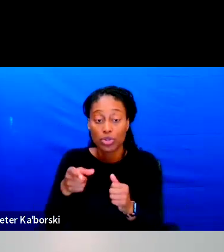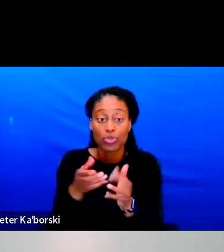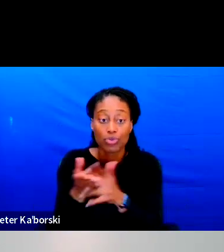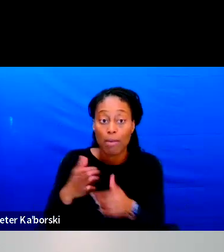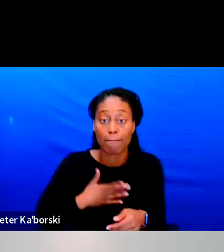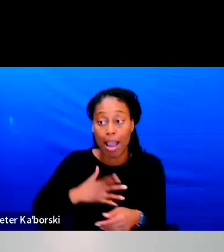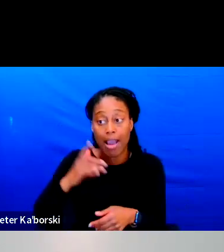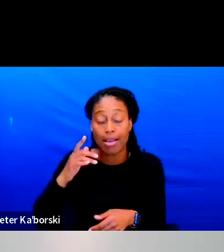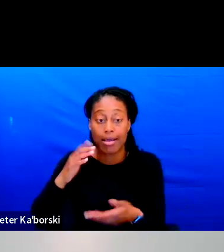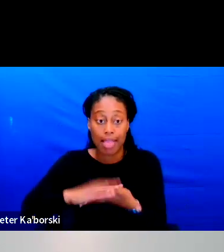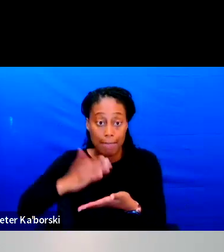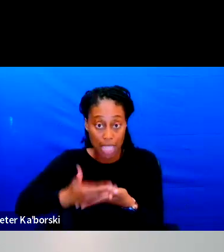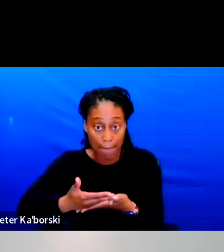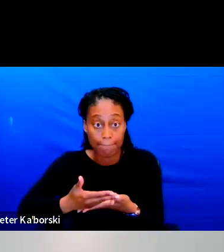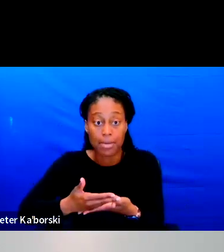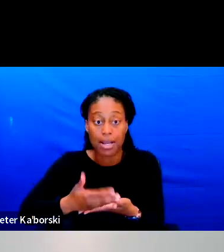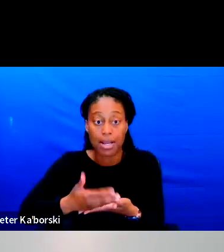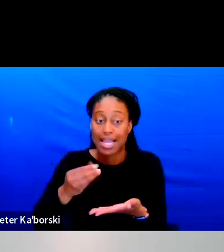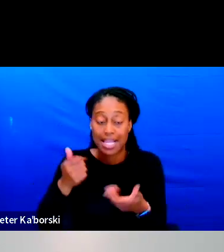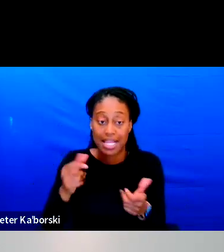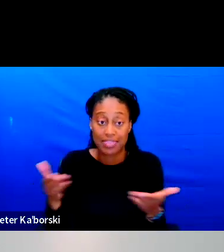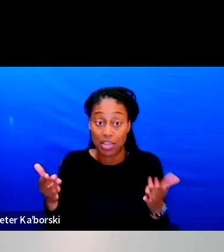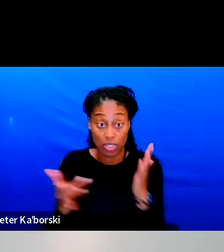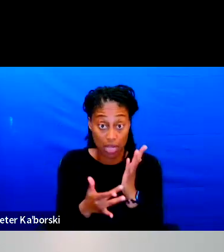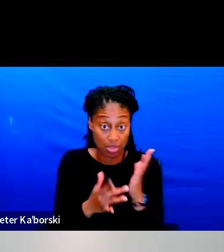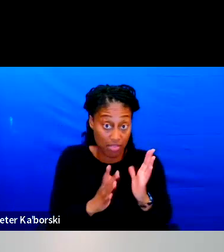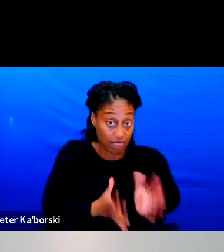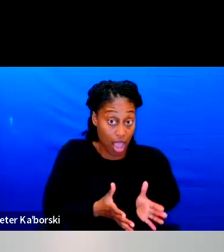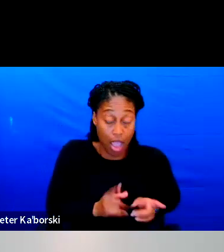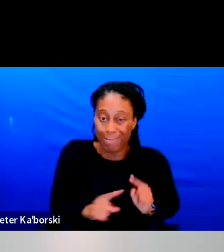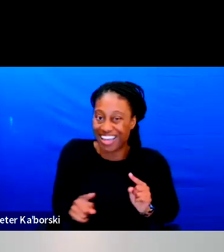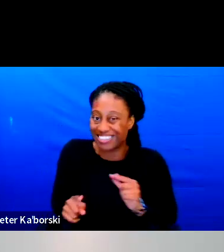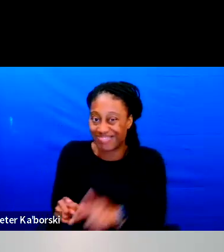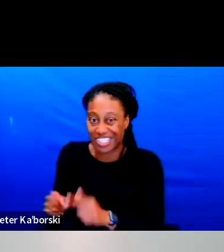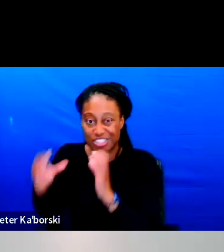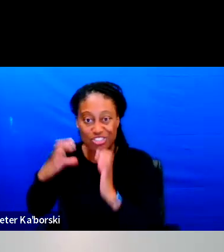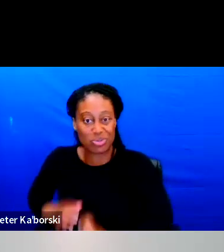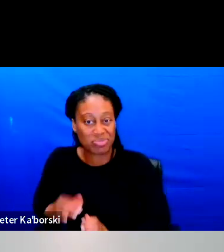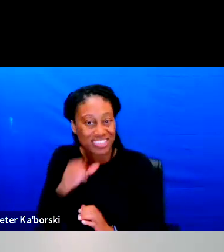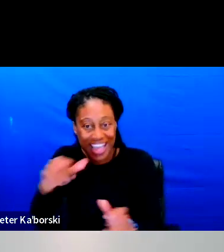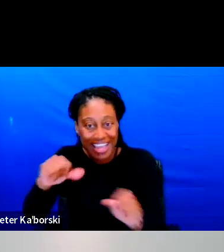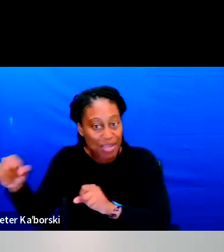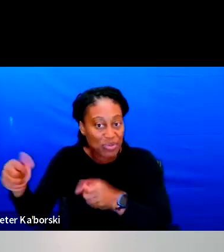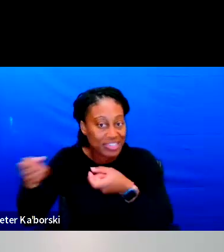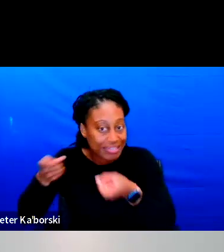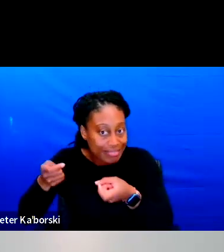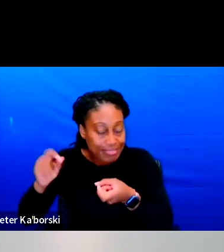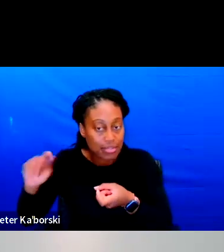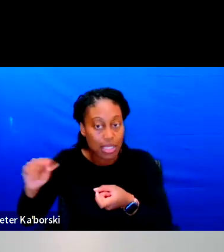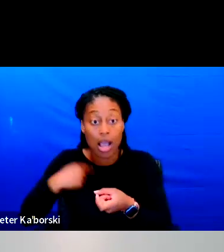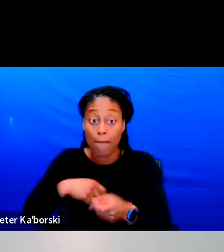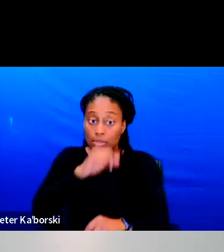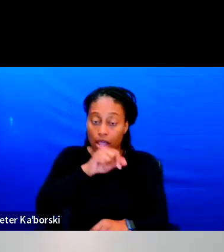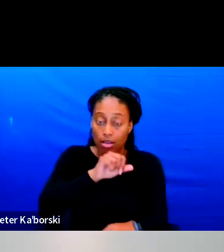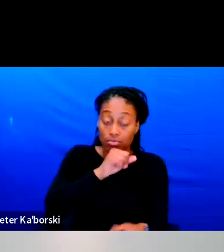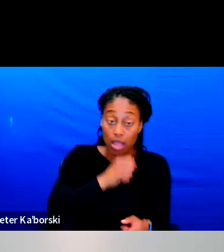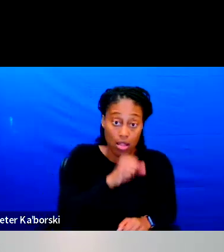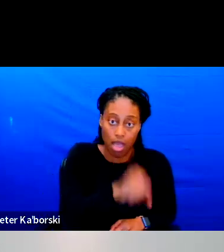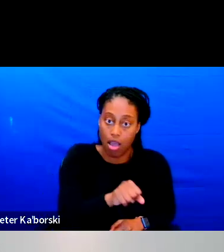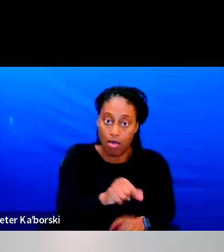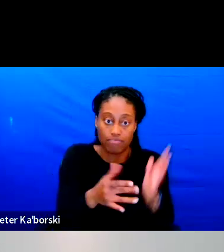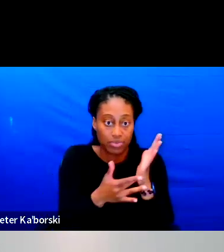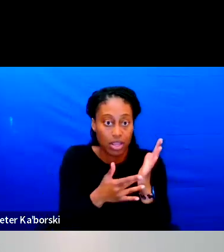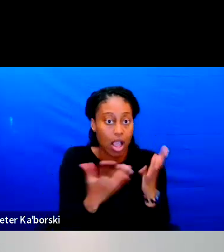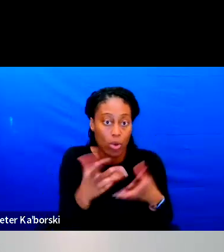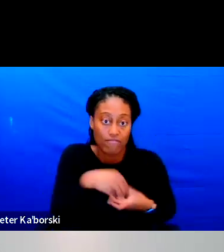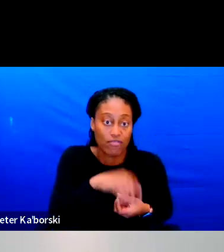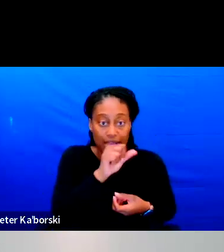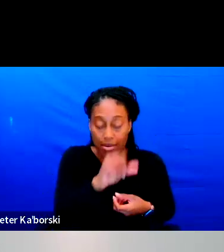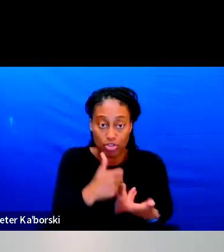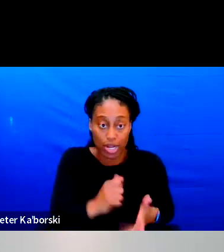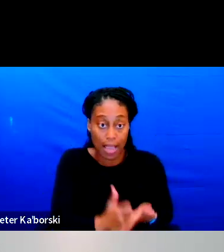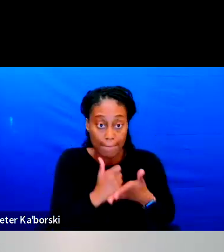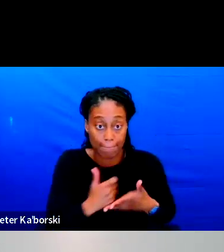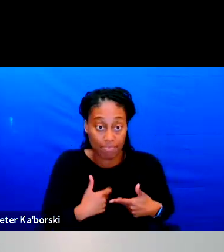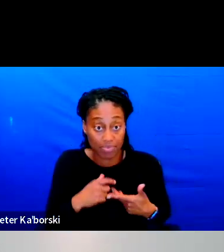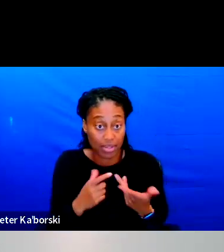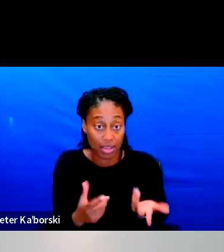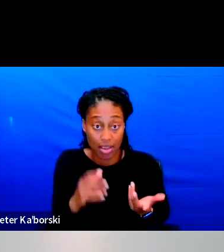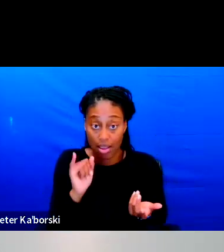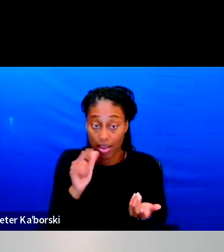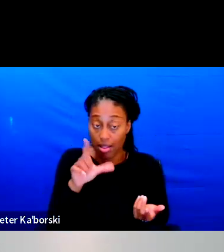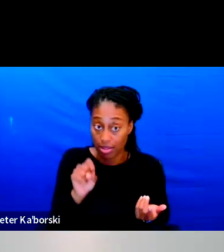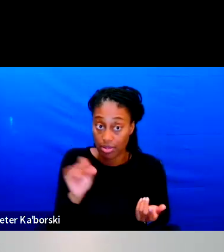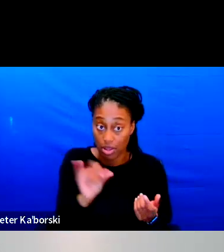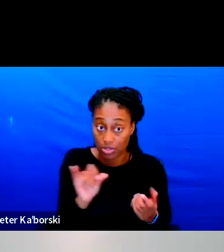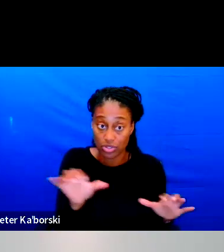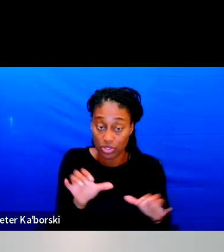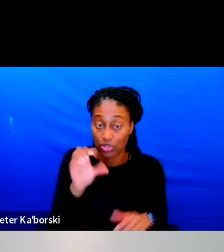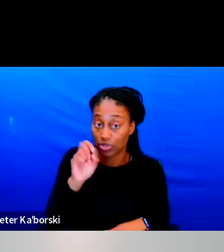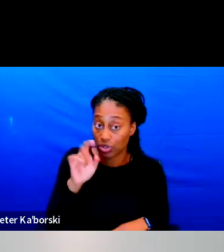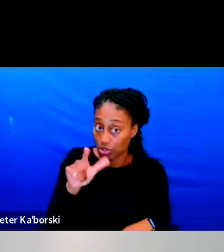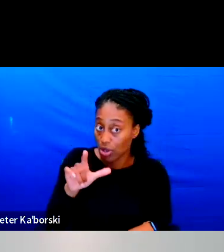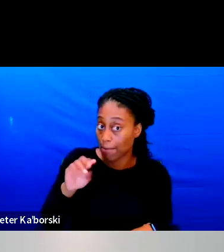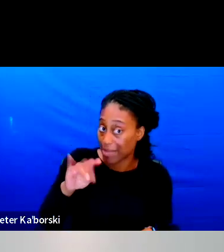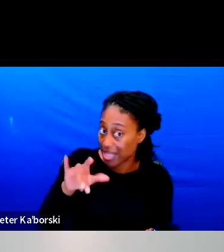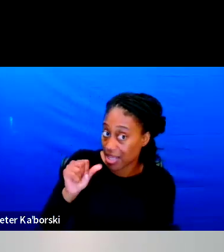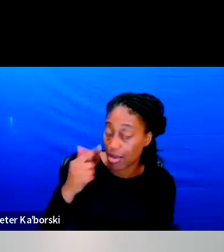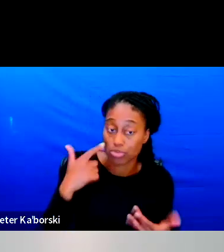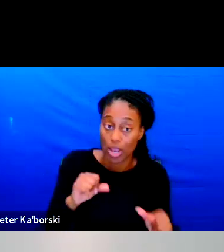Selina Butcher: You know, anything technology. My consumers are not with it. But it's how I do my job. But I love technology. I'm trying to get involved with this AI to try to help me. I also other than Ios. I also do the social media. So I'm just trying to stay on the curve. But